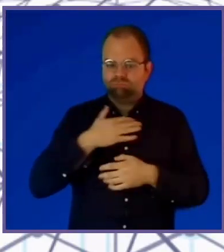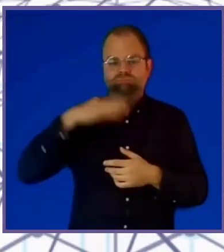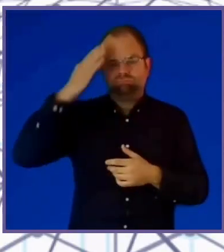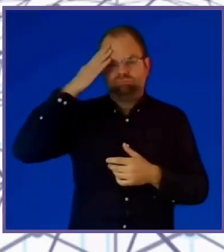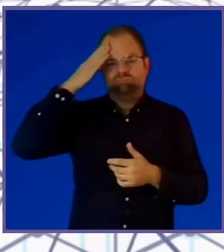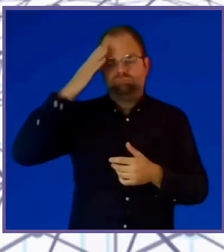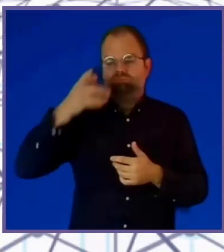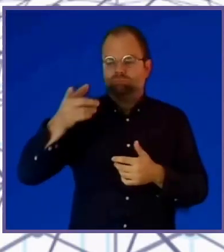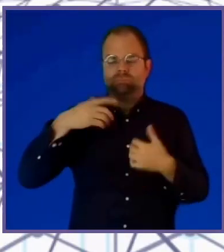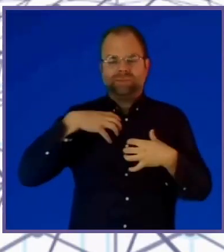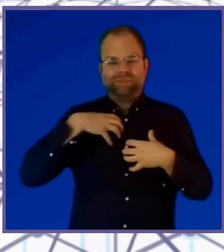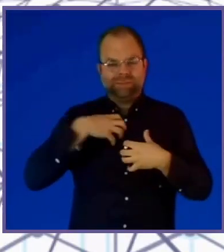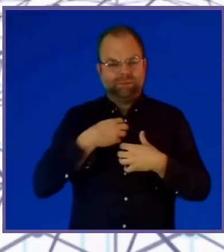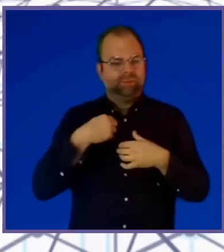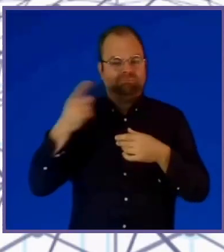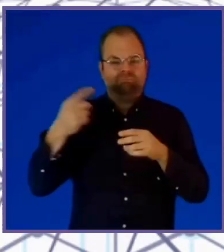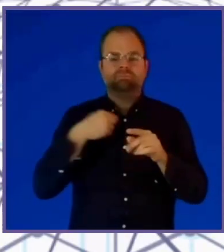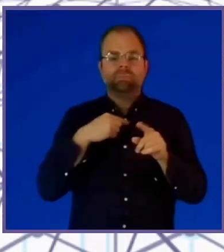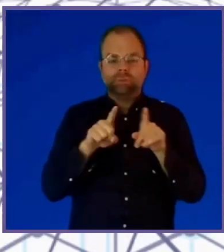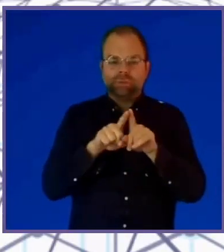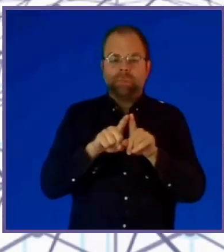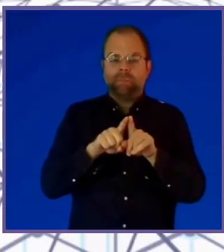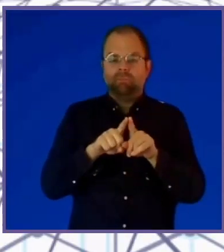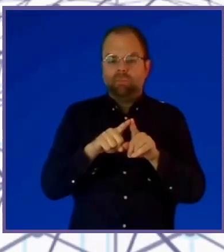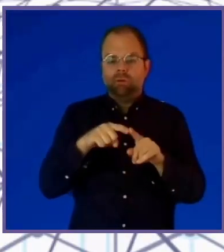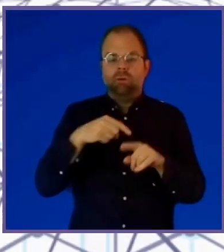let me tell you, finding a good job were hard to find.